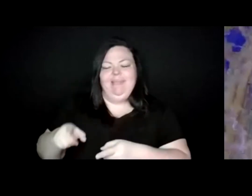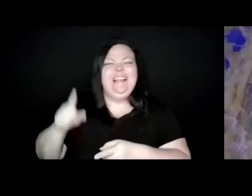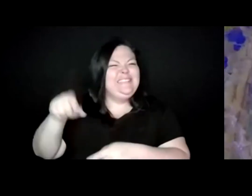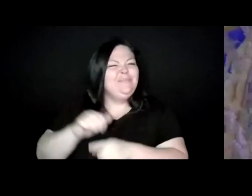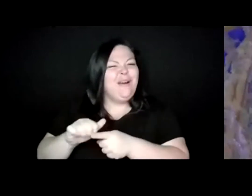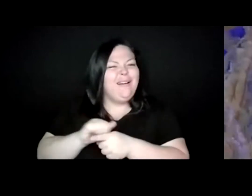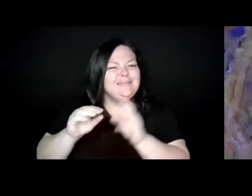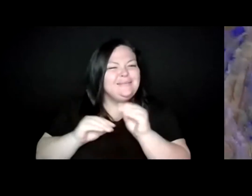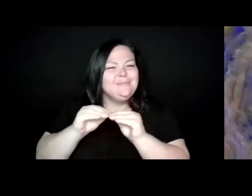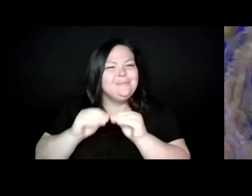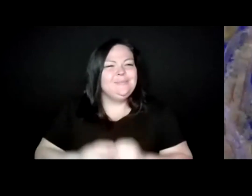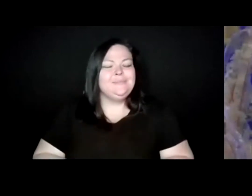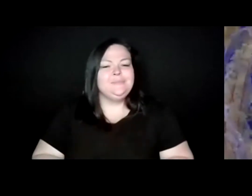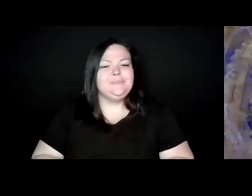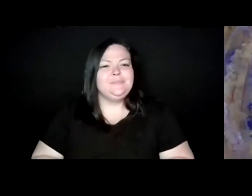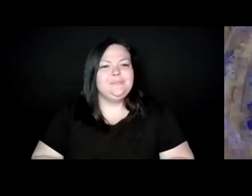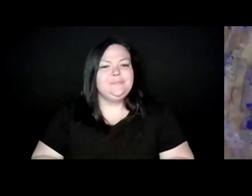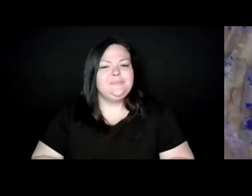kumain ka na ba?//